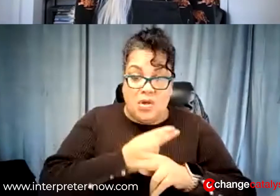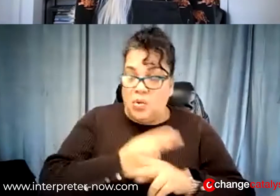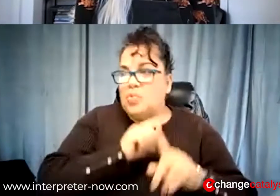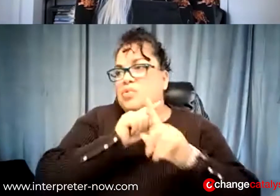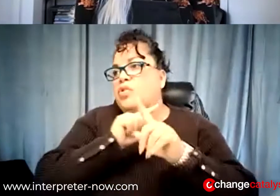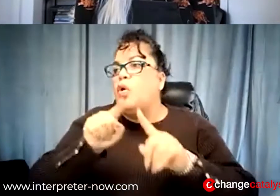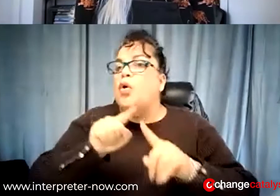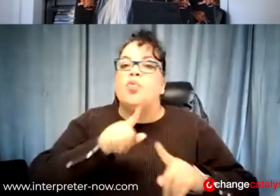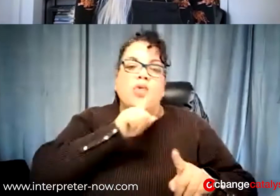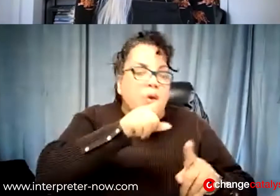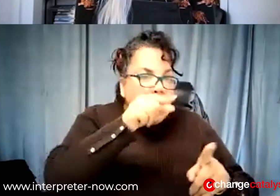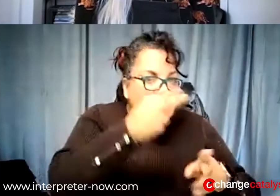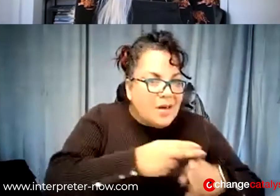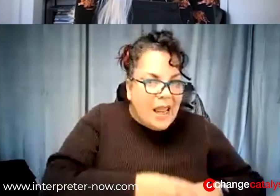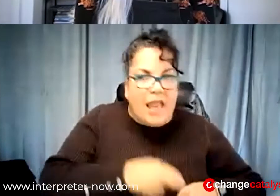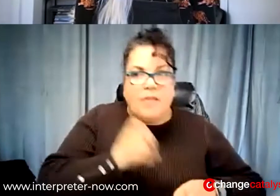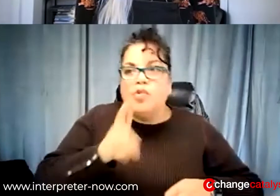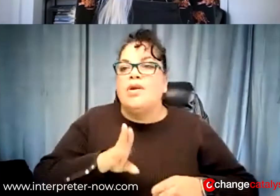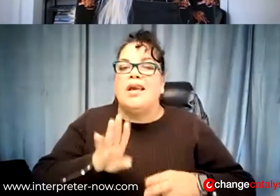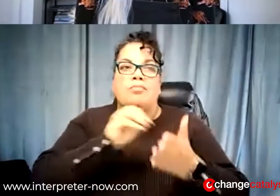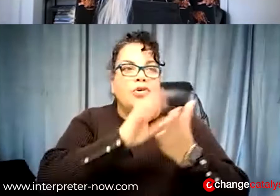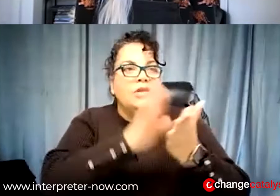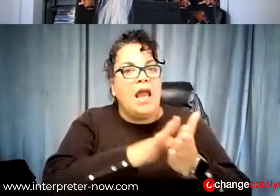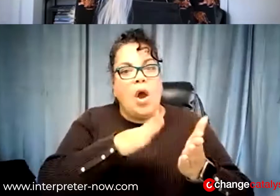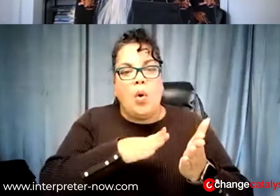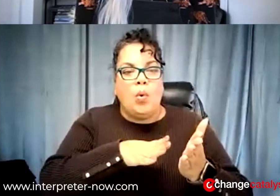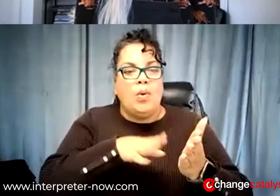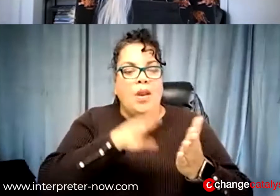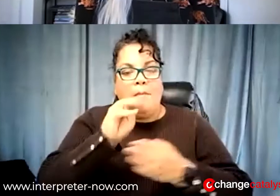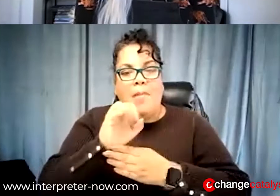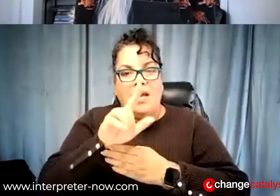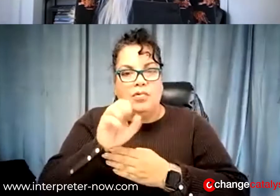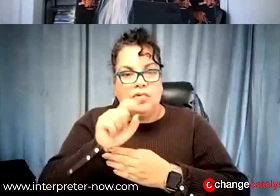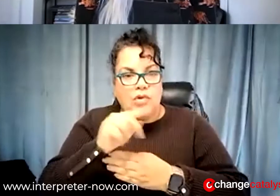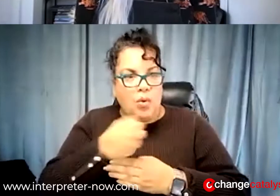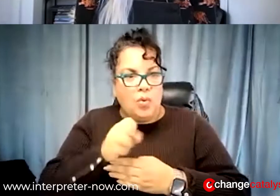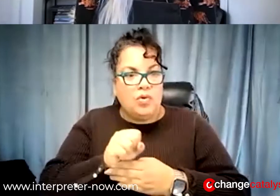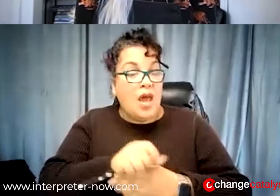You can mark different milestones on your trail as being private that only your explicit connections can see them.